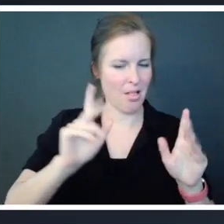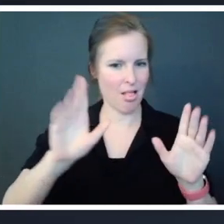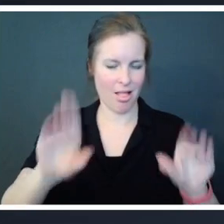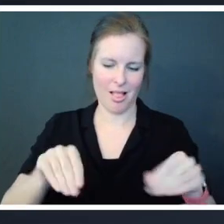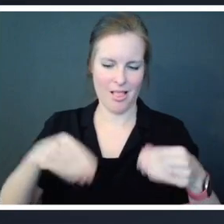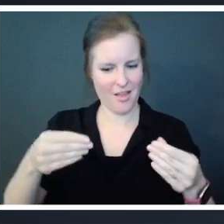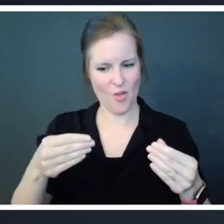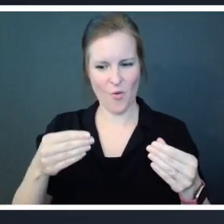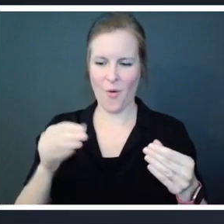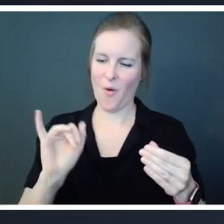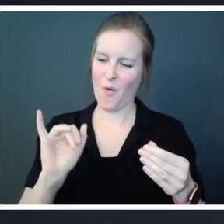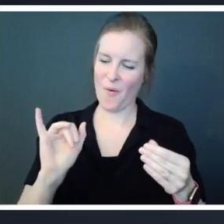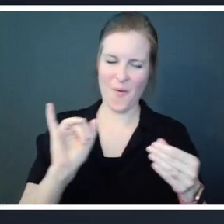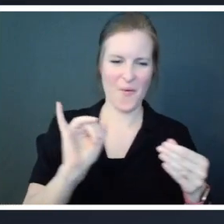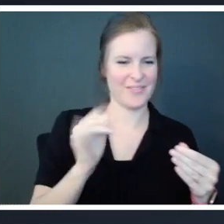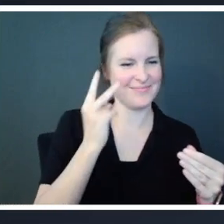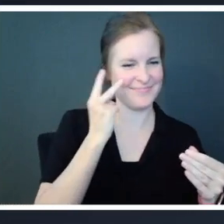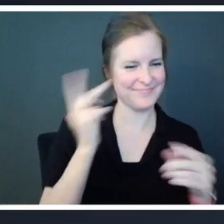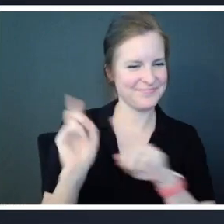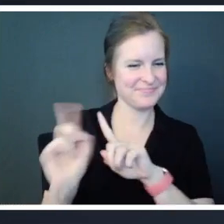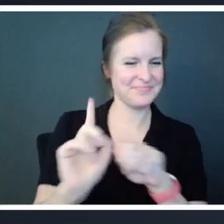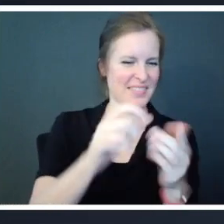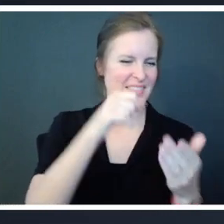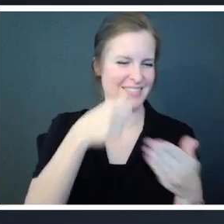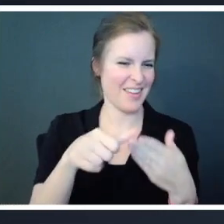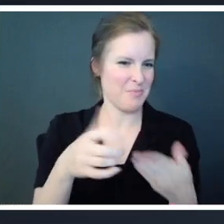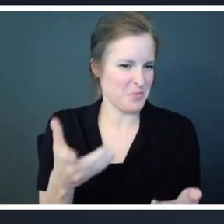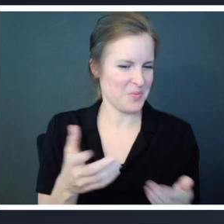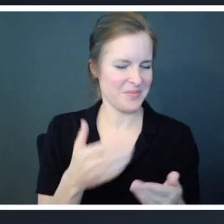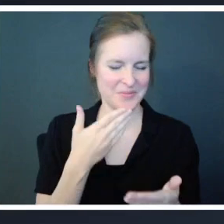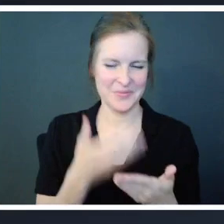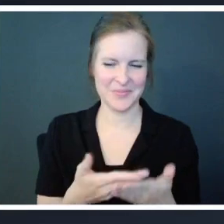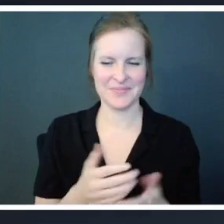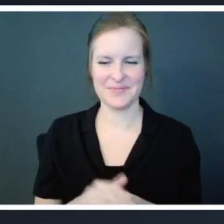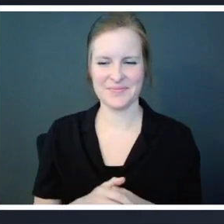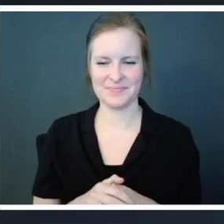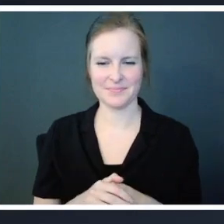here you can see a few recent examples of environment-themed stamps that focus